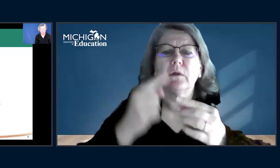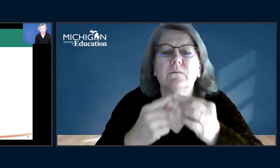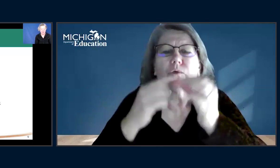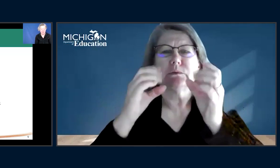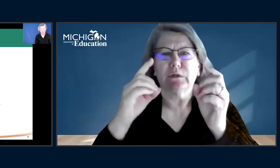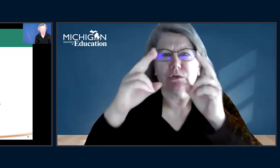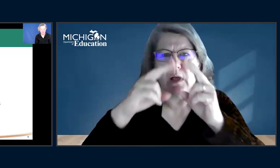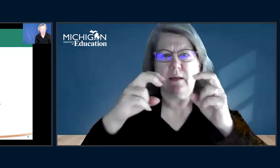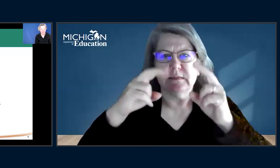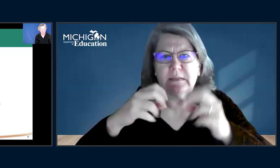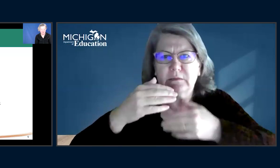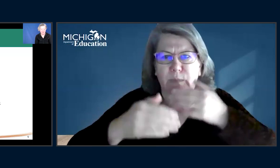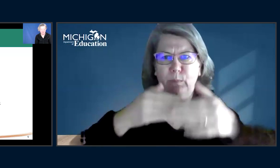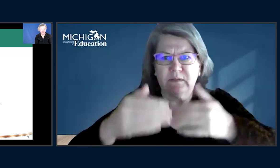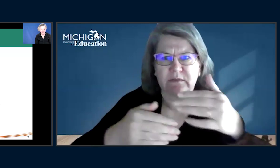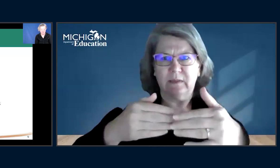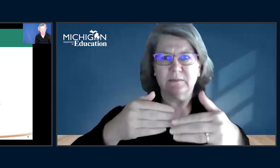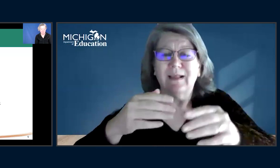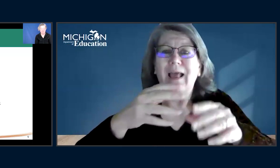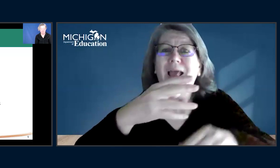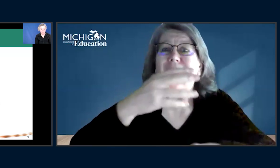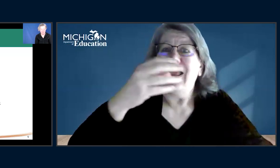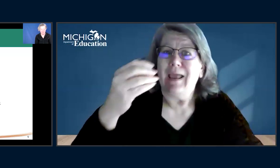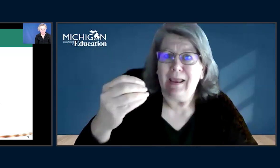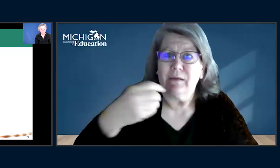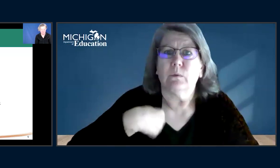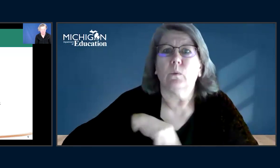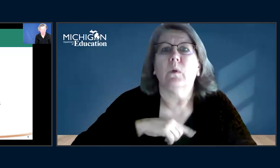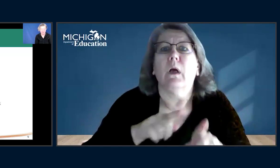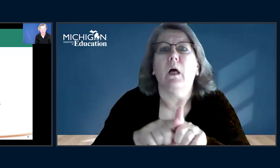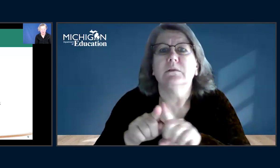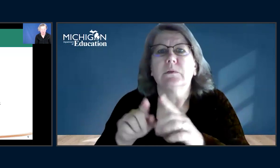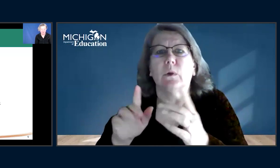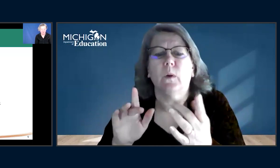during the-- during their experience as far as Special Ed assessments, et cetera.